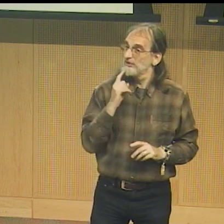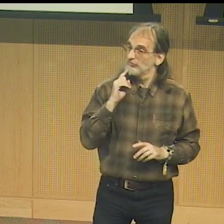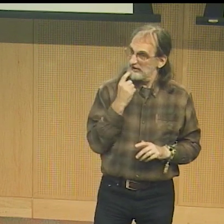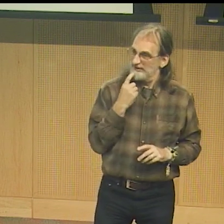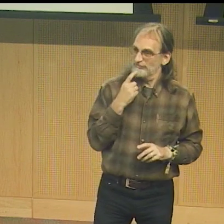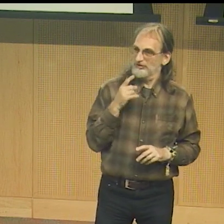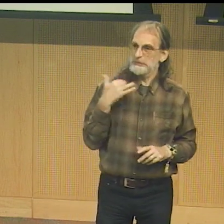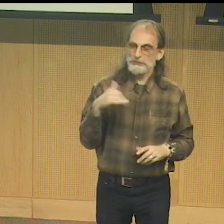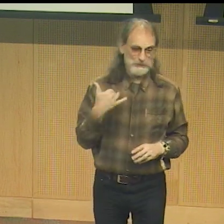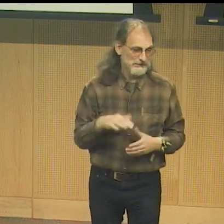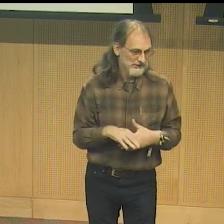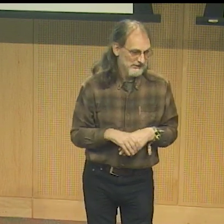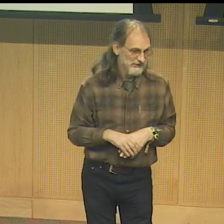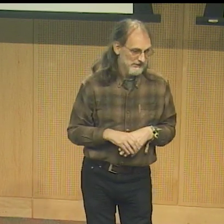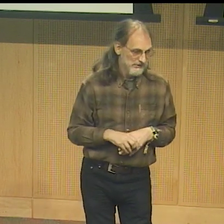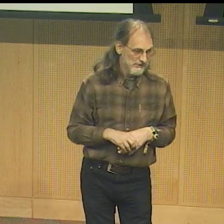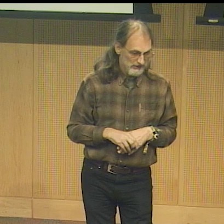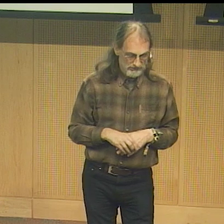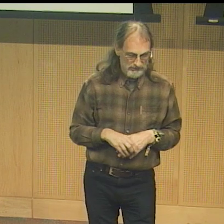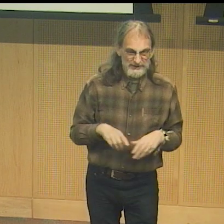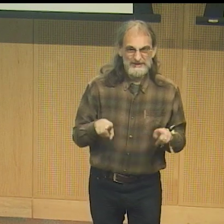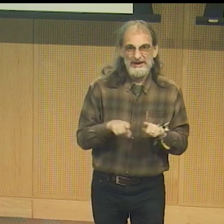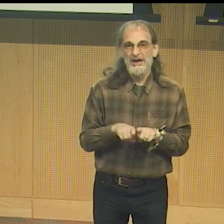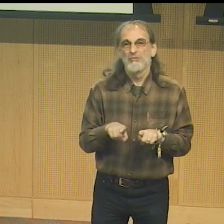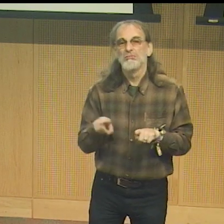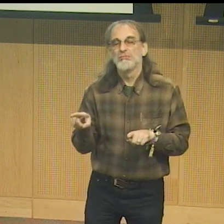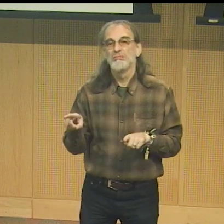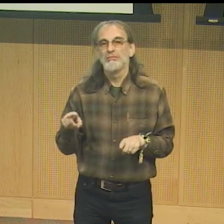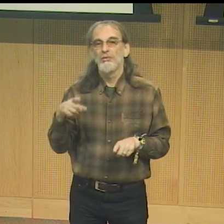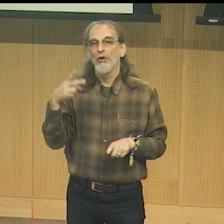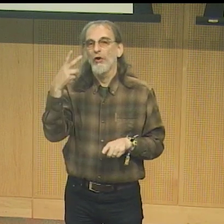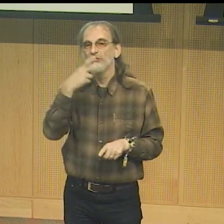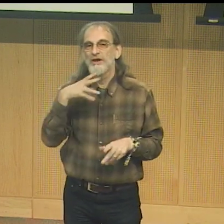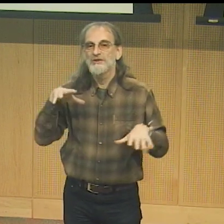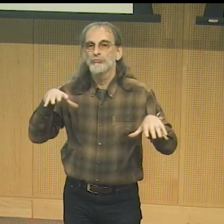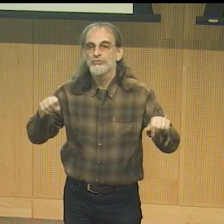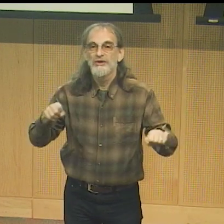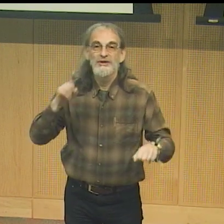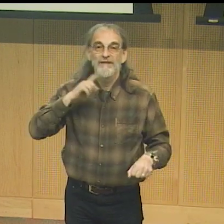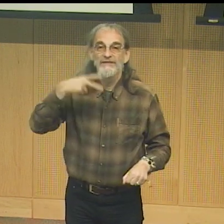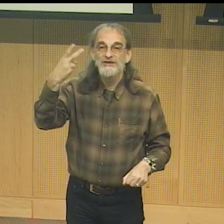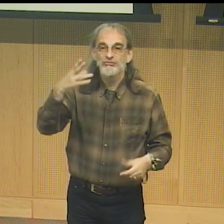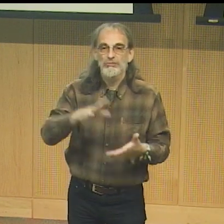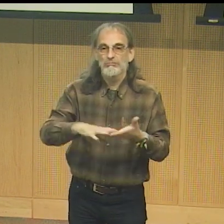they were simply cut off, and we've lost that historical perspective.